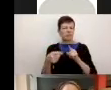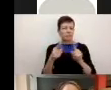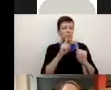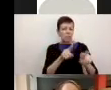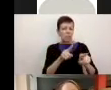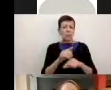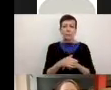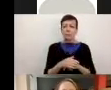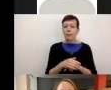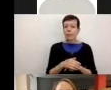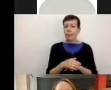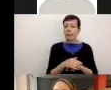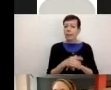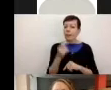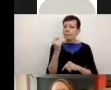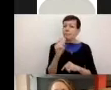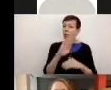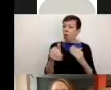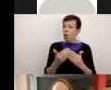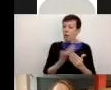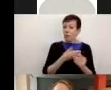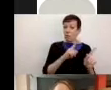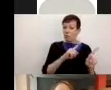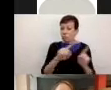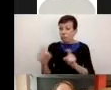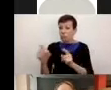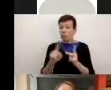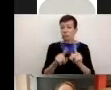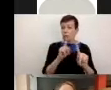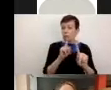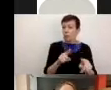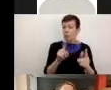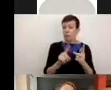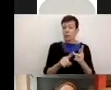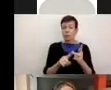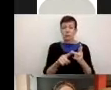All of our research surveys and reports are available on our website on the publication